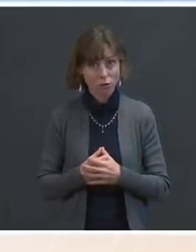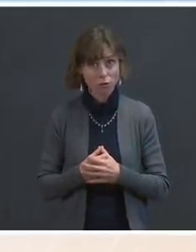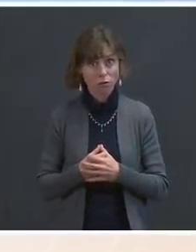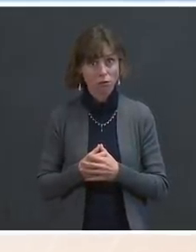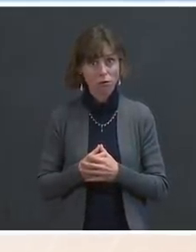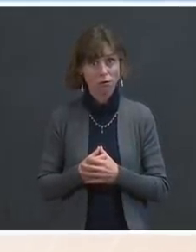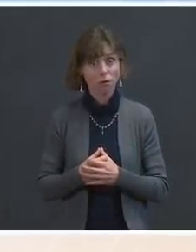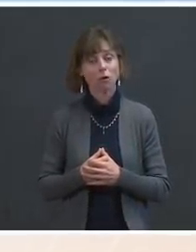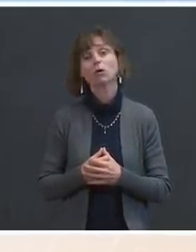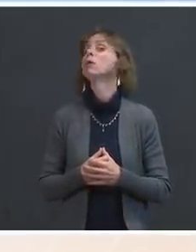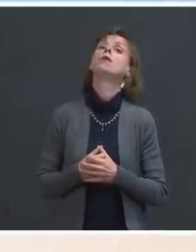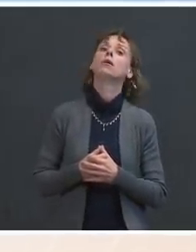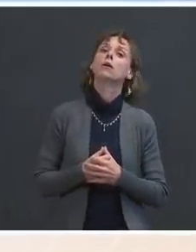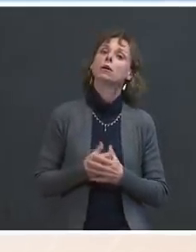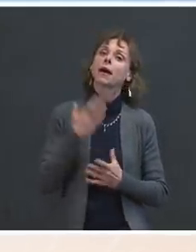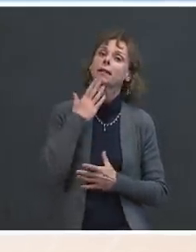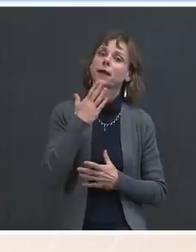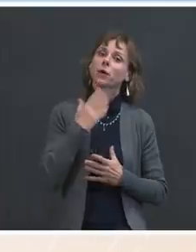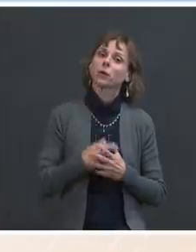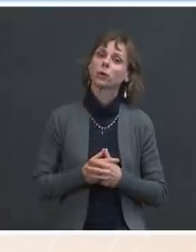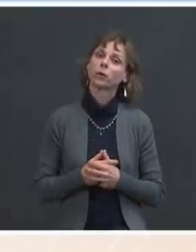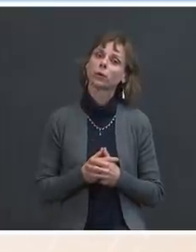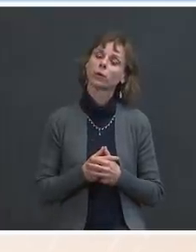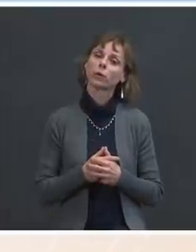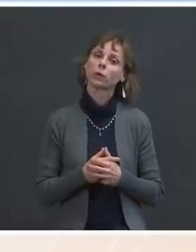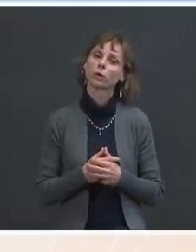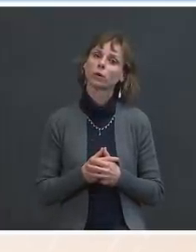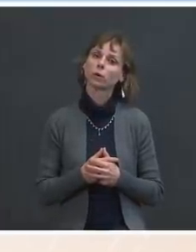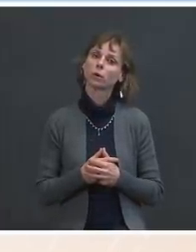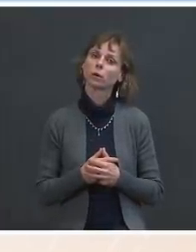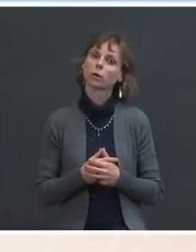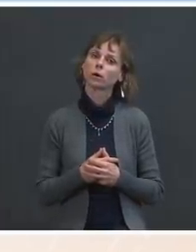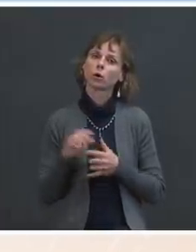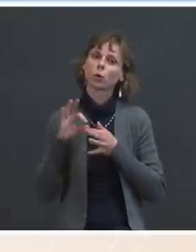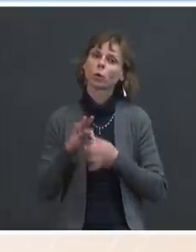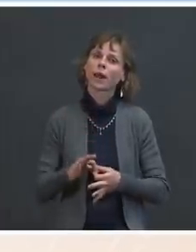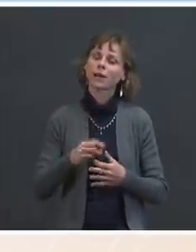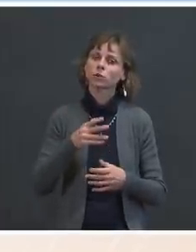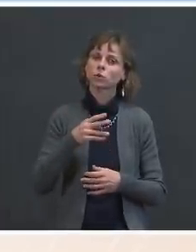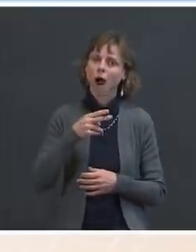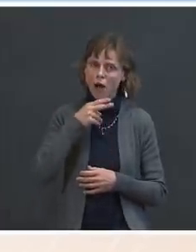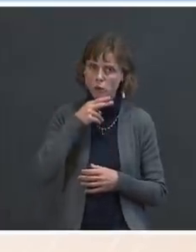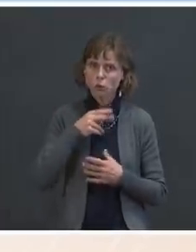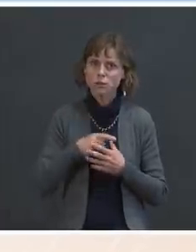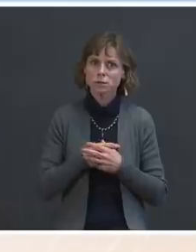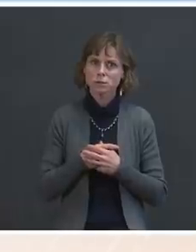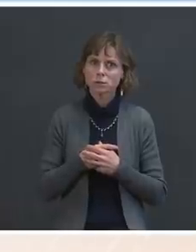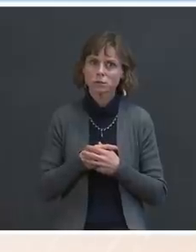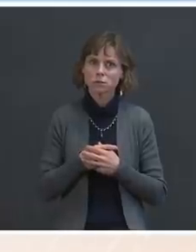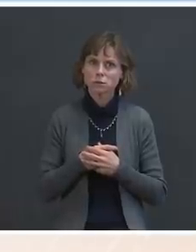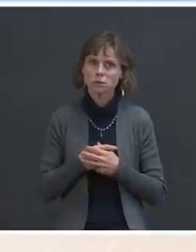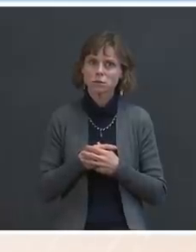The Press: Thank you, Jen and Madam Ambassador. On Honduras, how does the administration balance its need for cooperation from that government